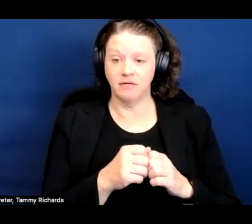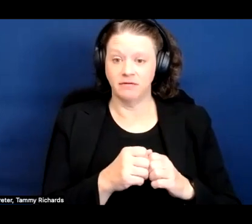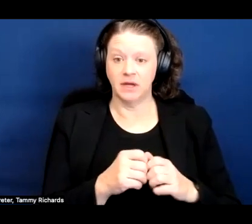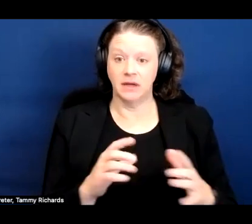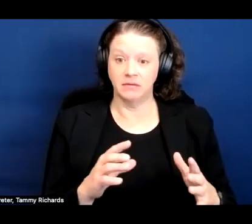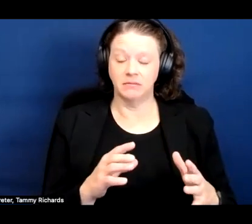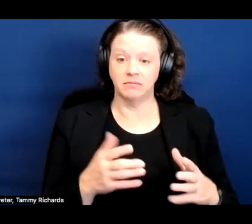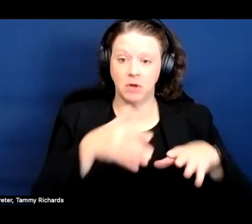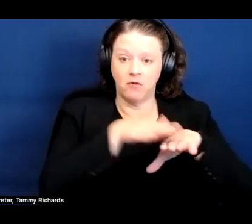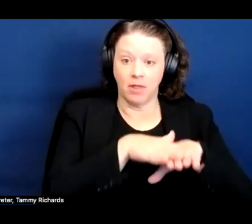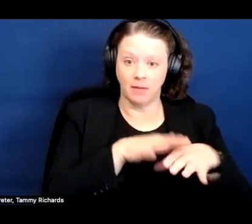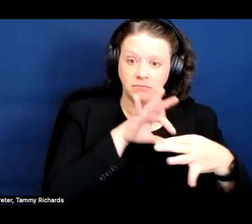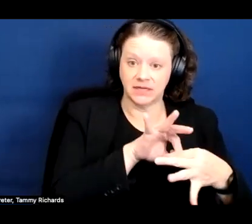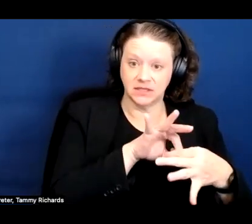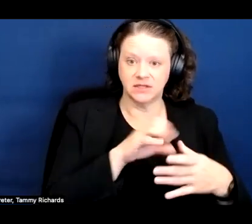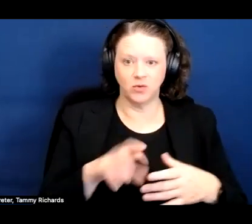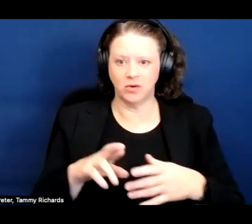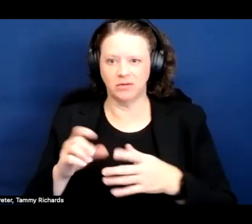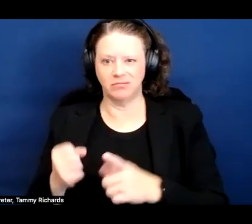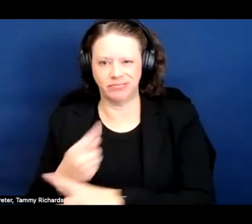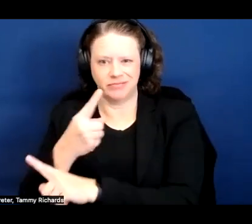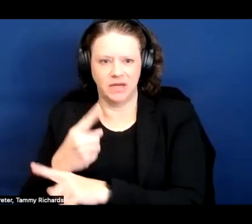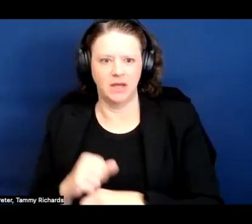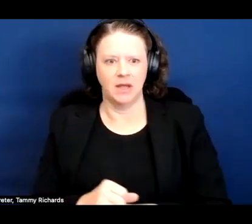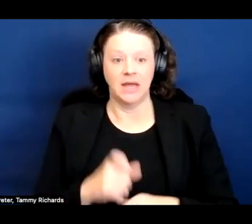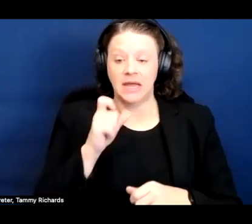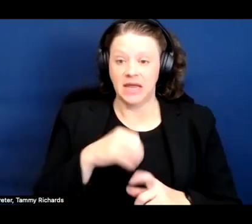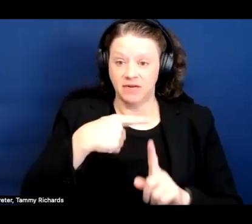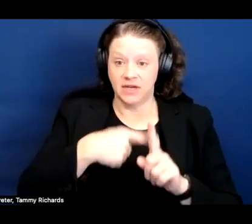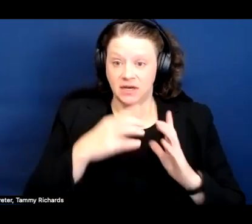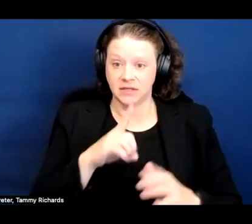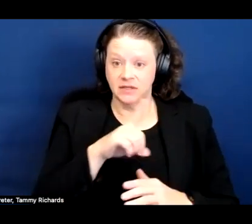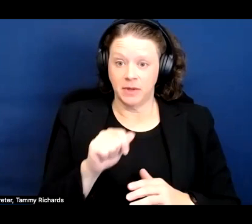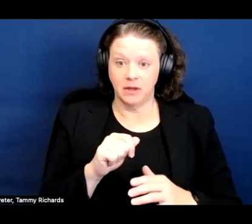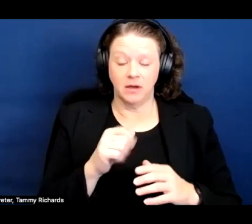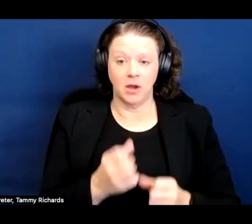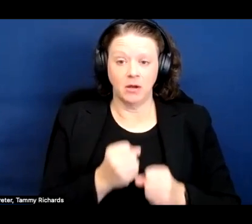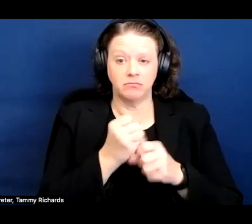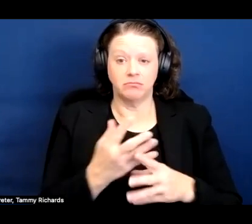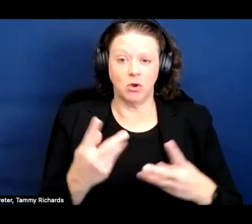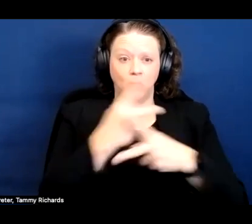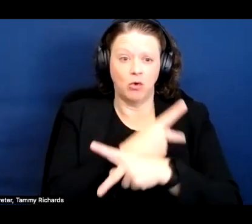And it also places conditions on healthcare practitioners providing documentation relating to an individual's need